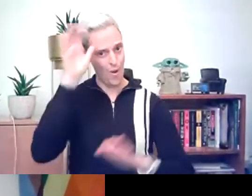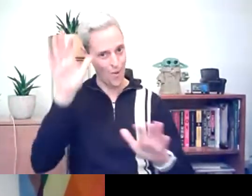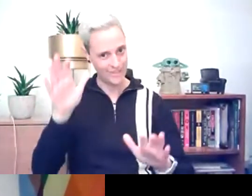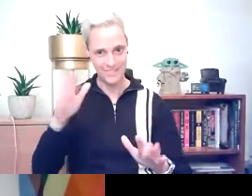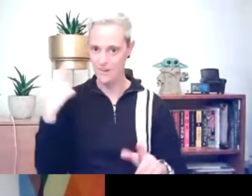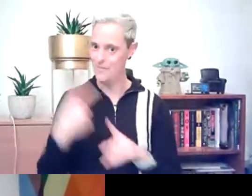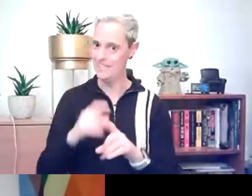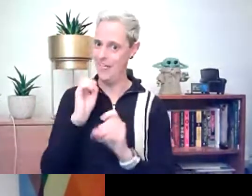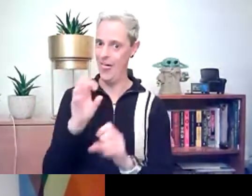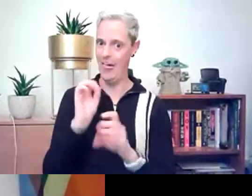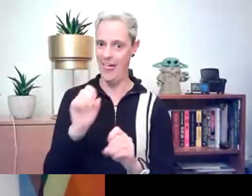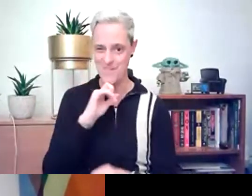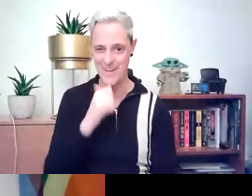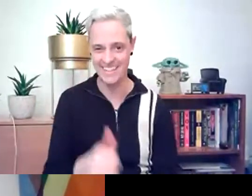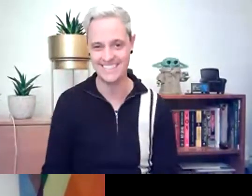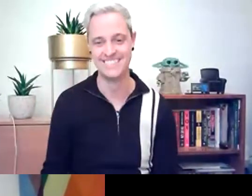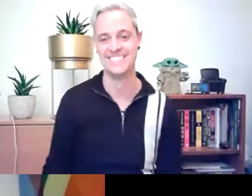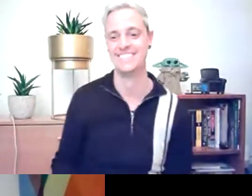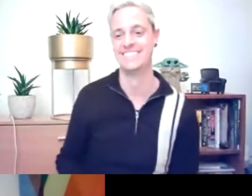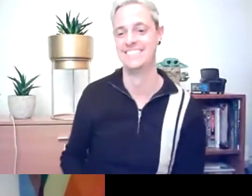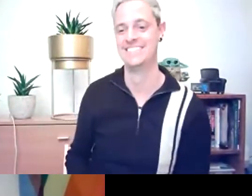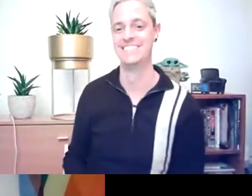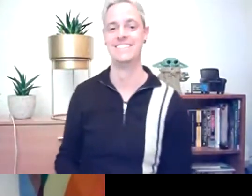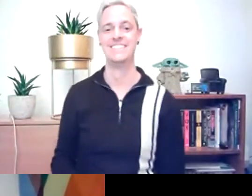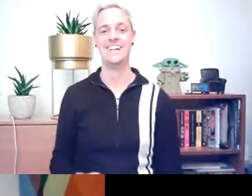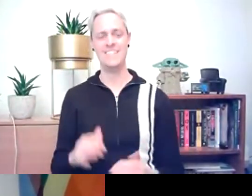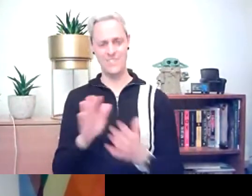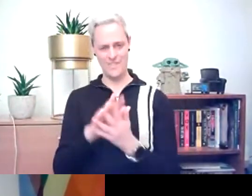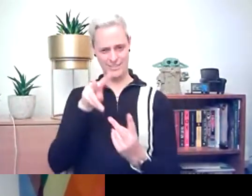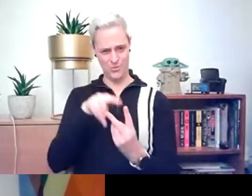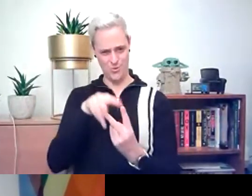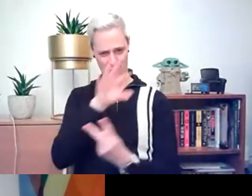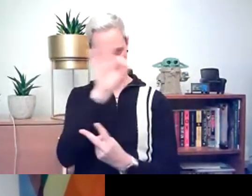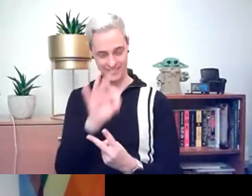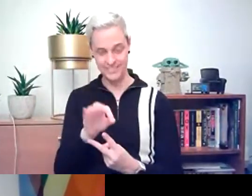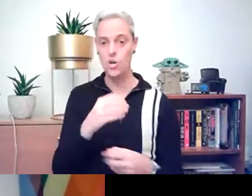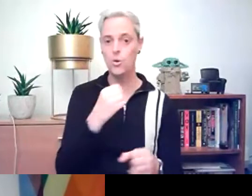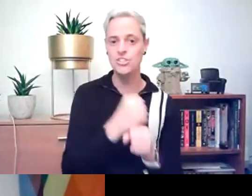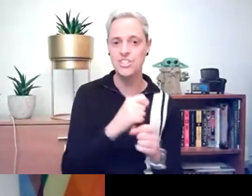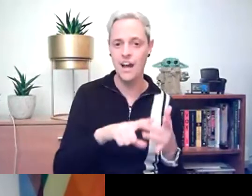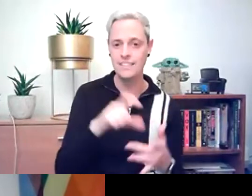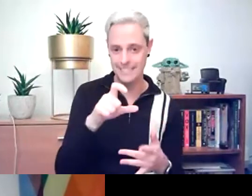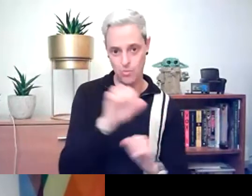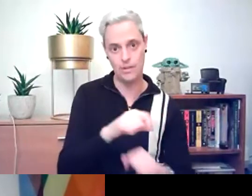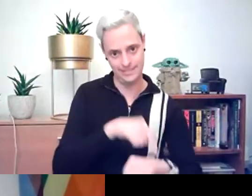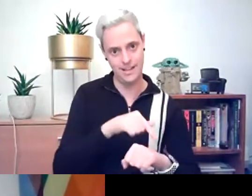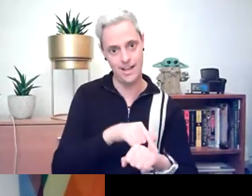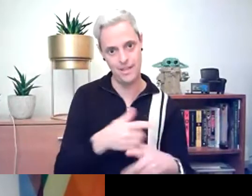18:54:35 looks kind of two questions gic waiting times that's that's wondering, so I'm in my